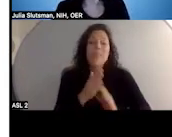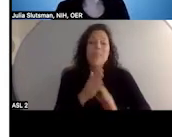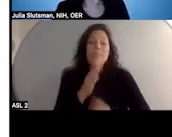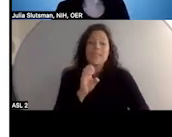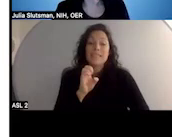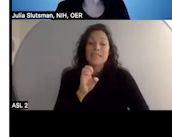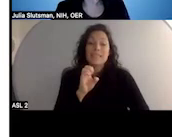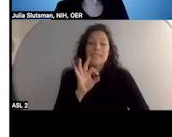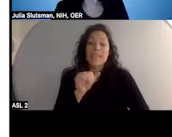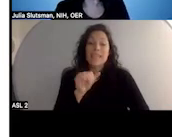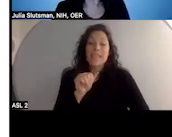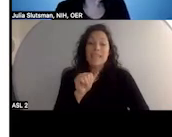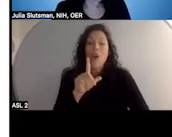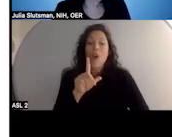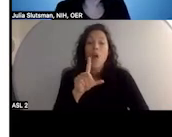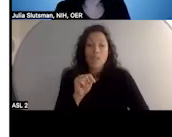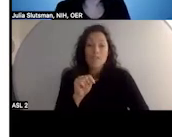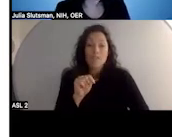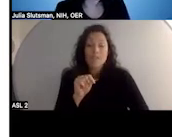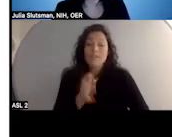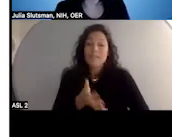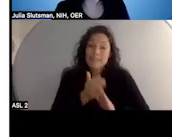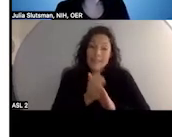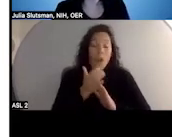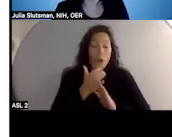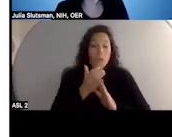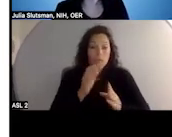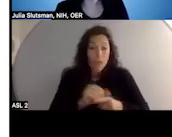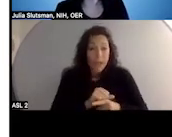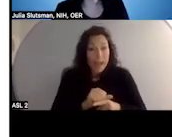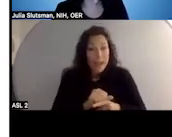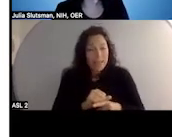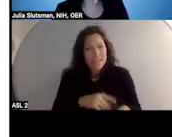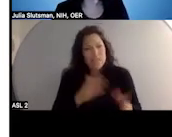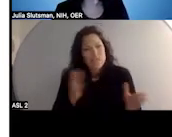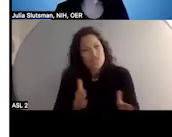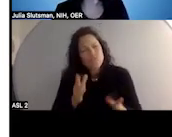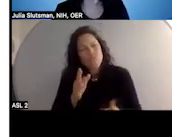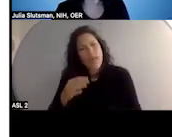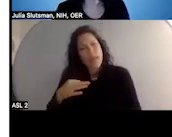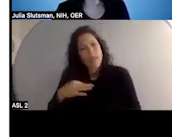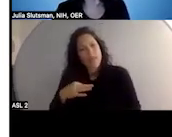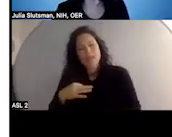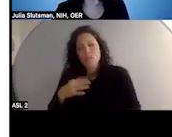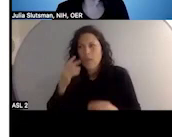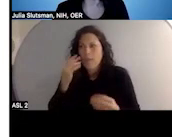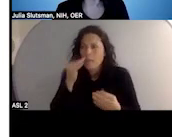and that means that we encourage applicants to think about how you can maximize appropriate data sharing.